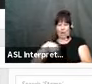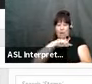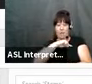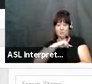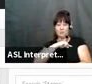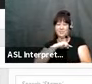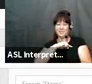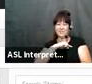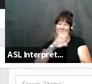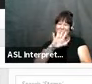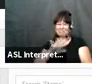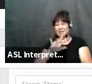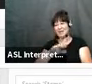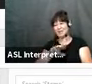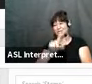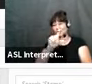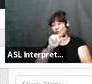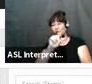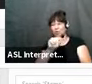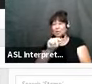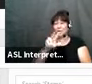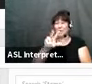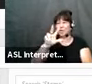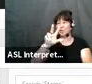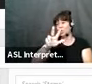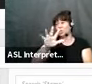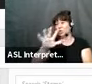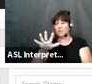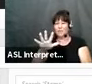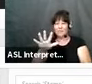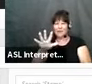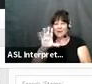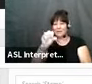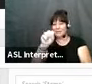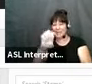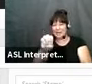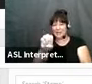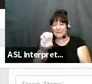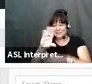20 to thirty five cases per day, over a seven day average and then one to three